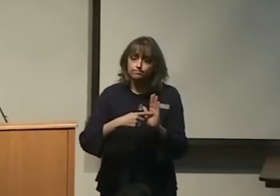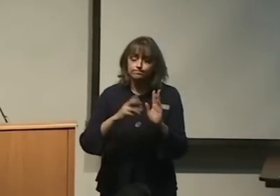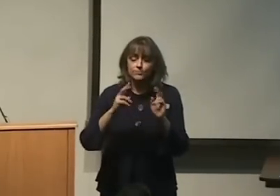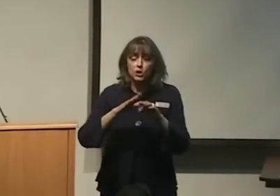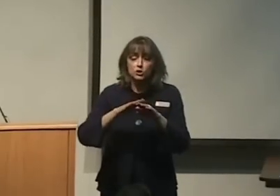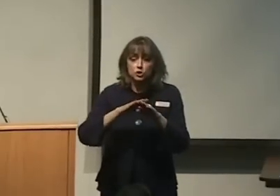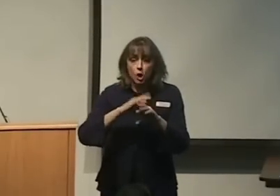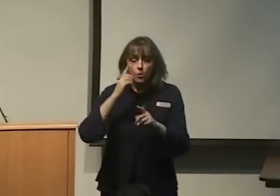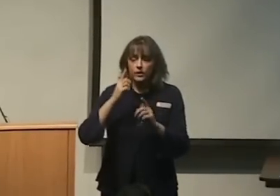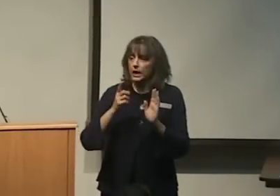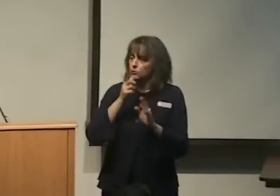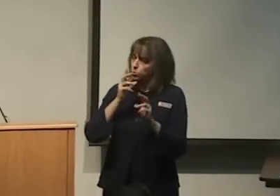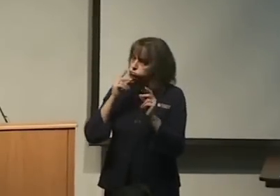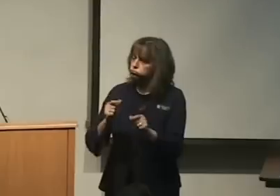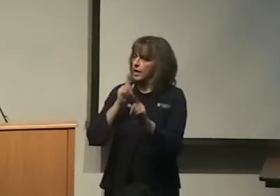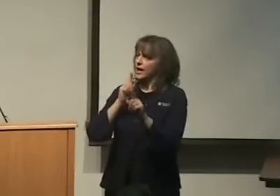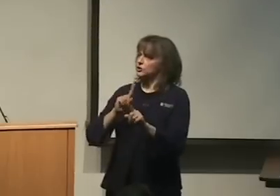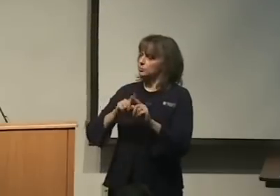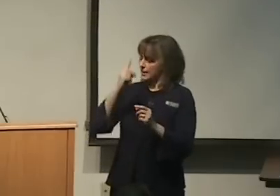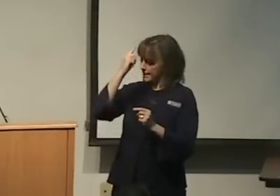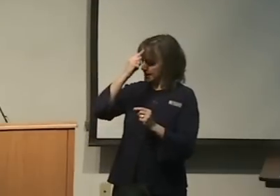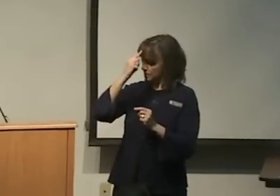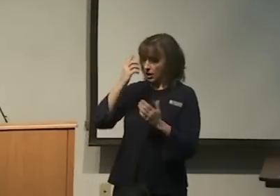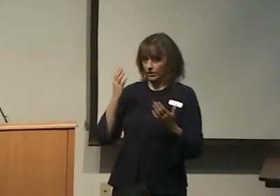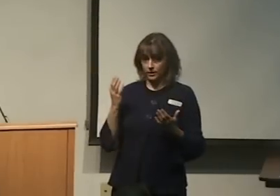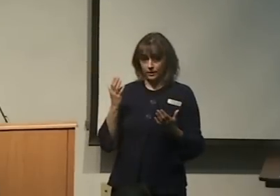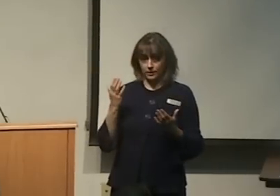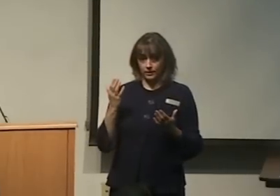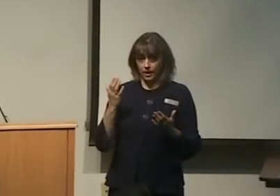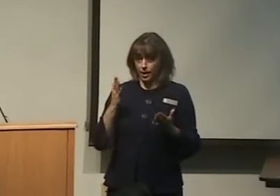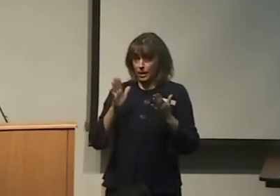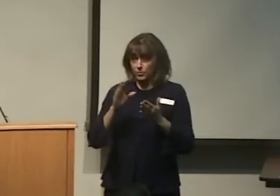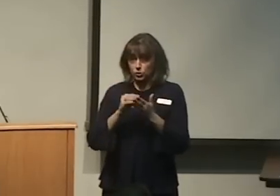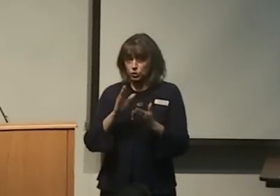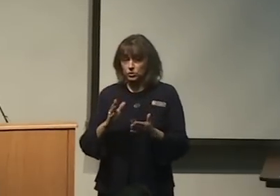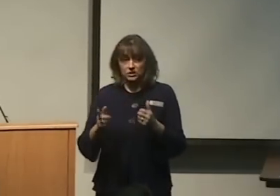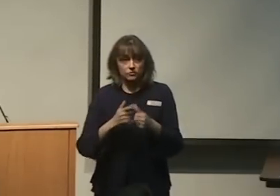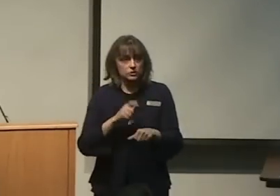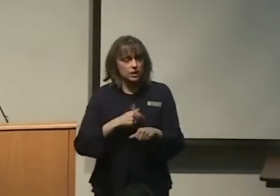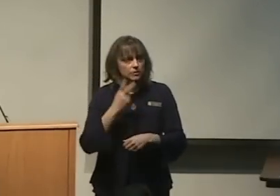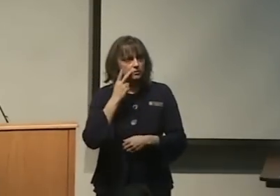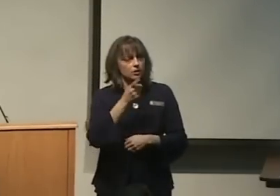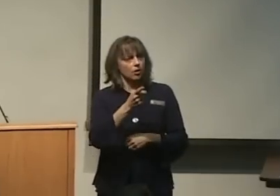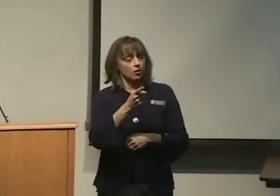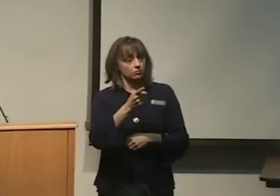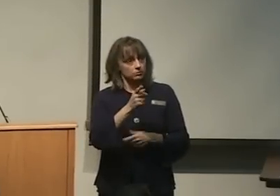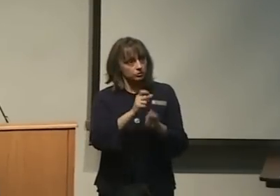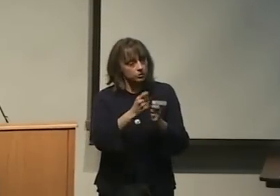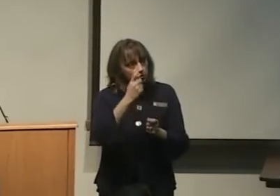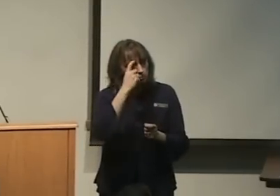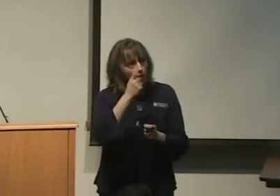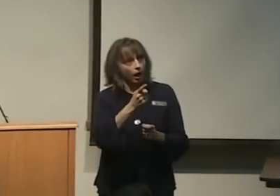the first human being that your students have ever seen change their mind. It's probably not their friends,